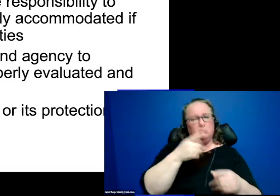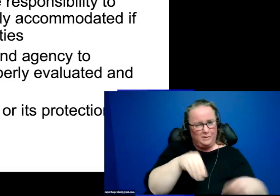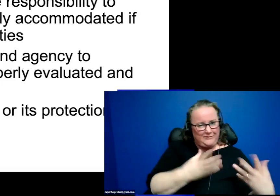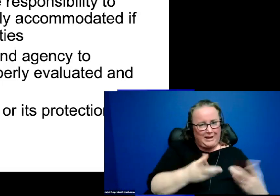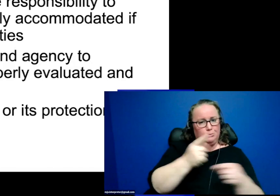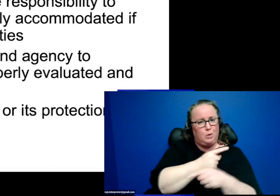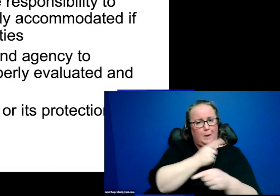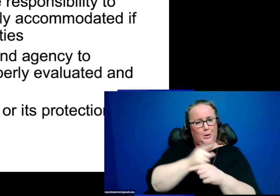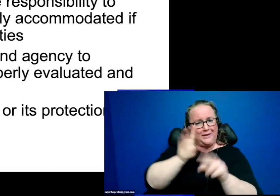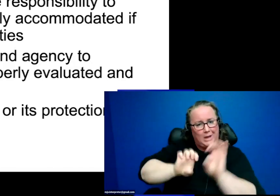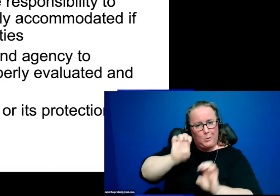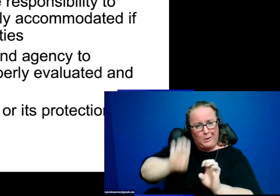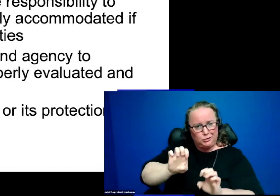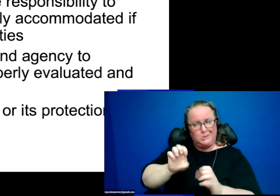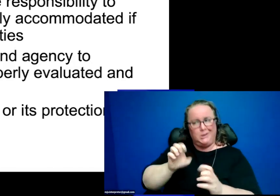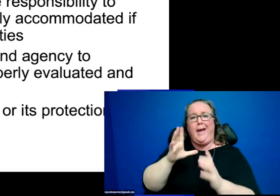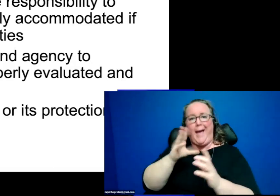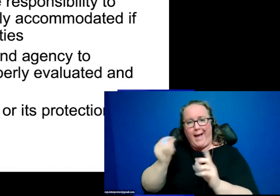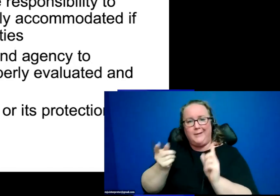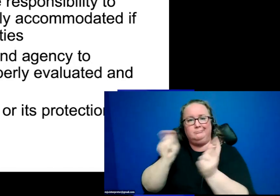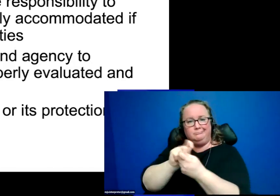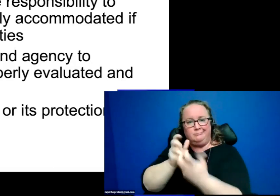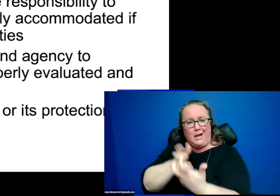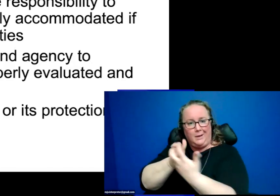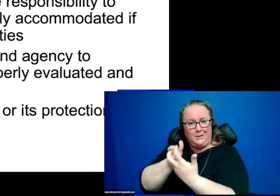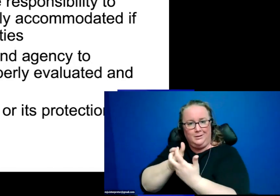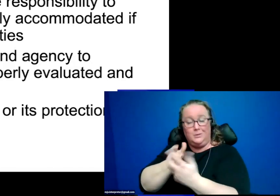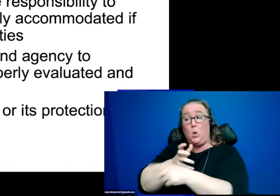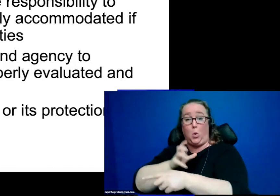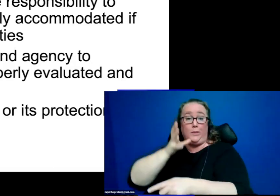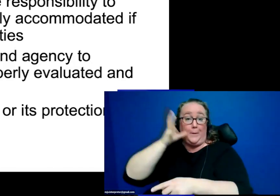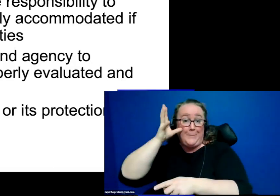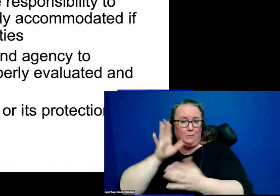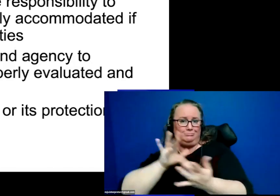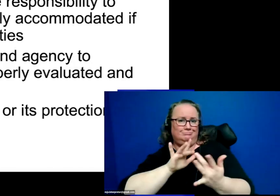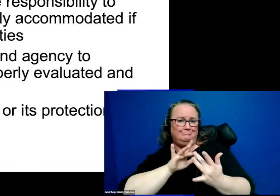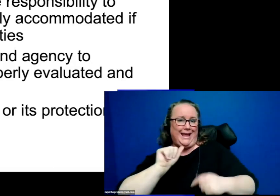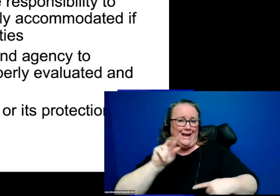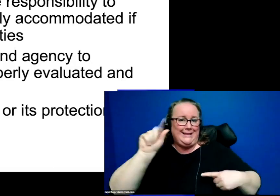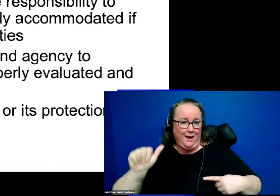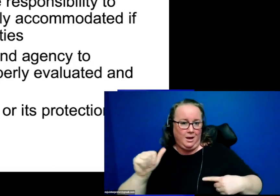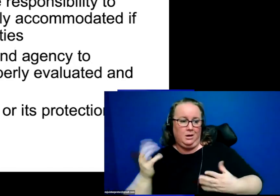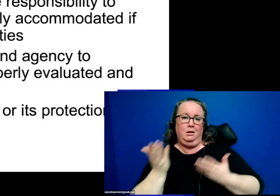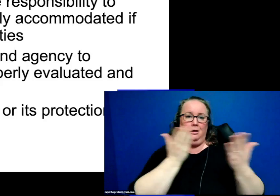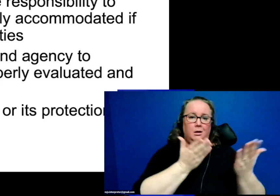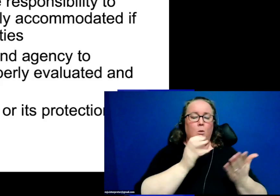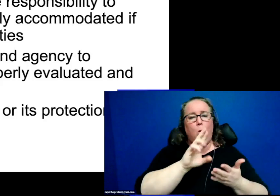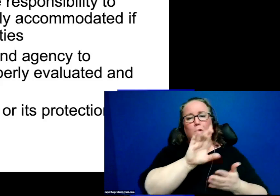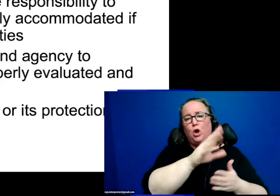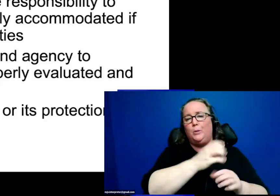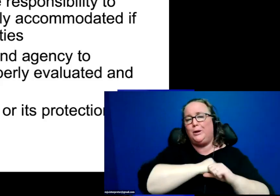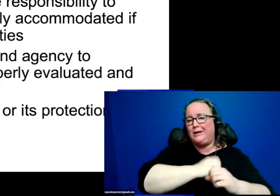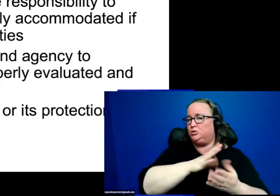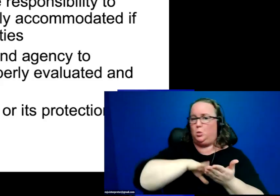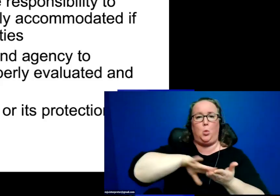And before this case, the parent had to raise the ADA or its protections were considered to be waived. So this was a really important case.